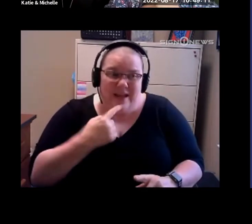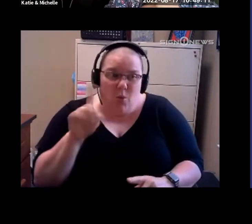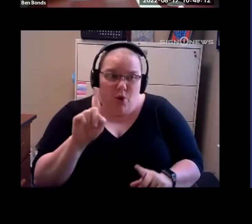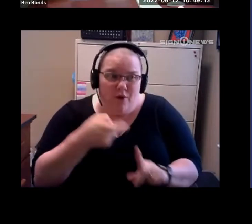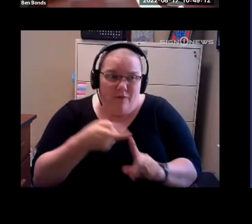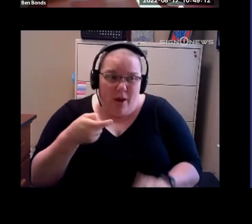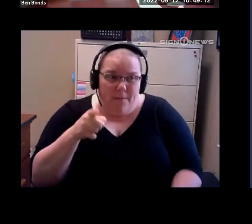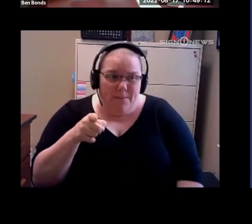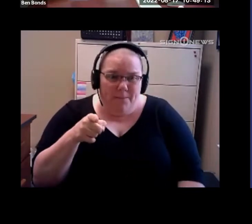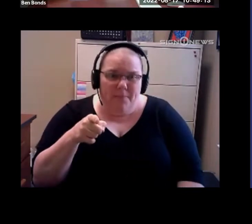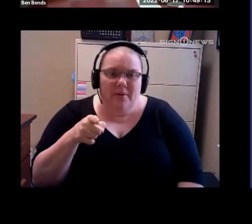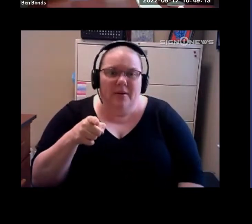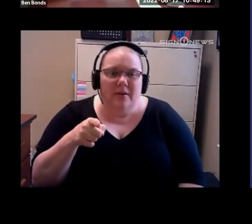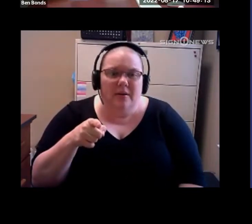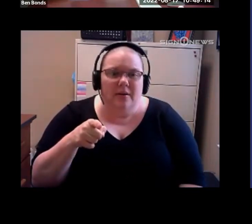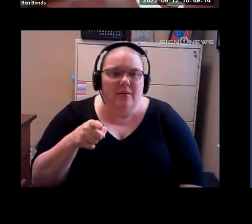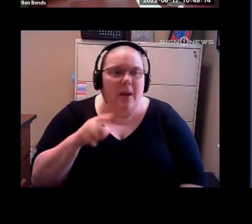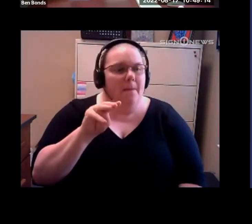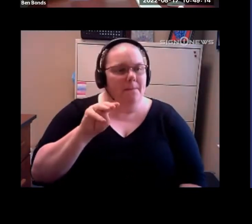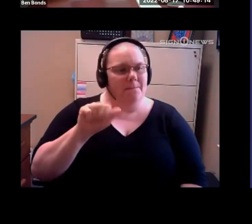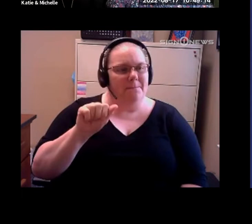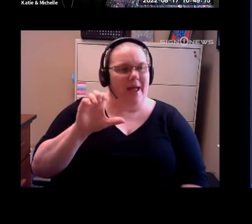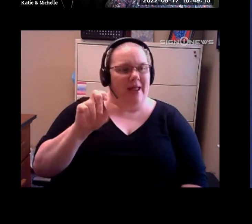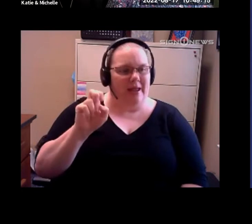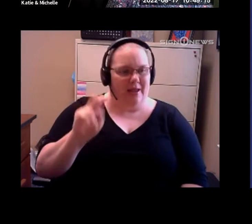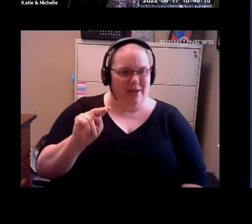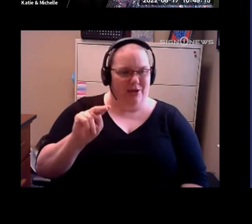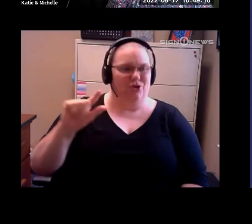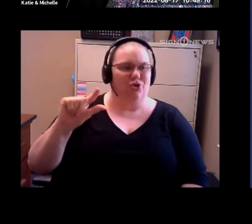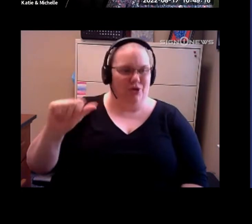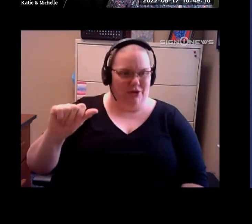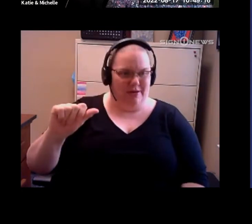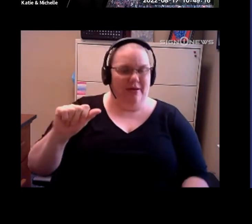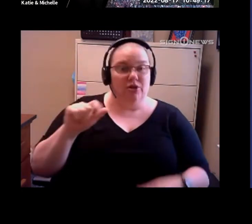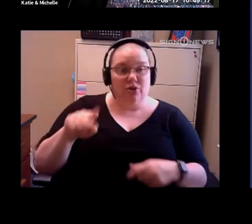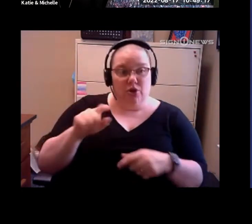very good make it make it and are you with Wesley Glenn